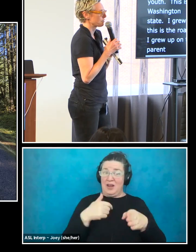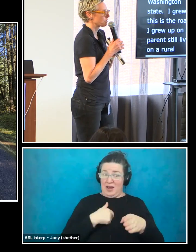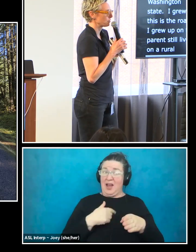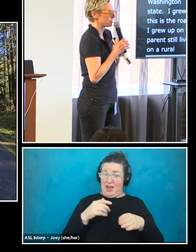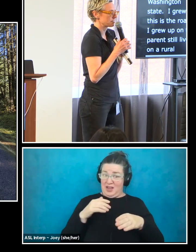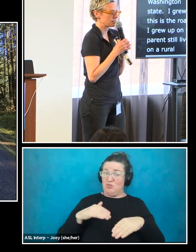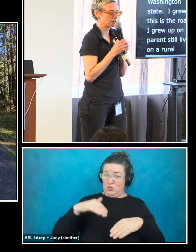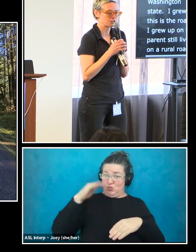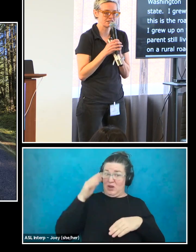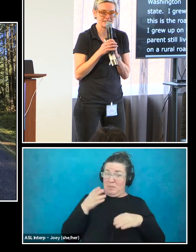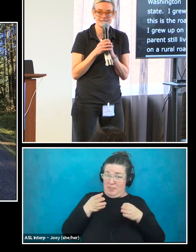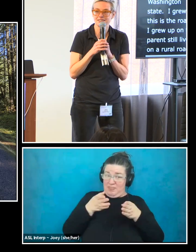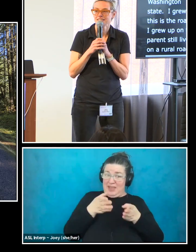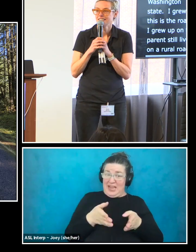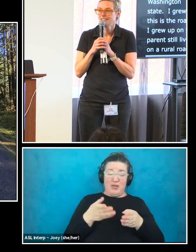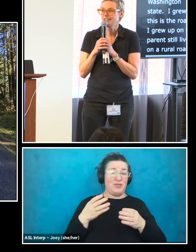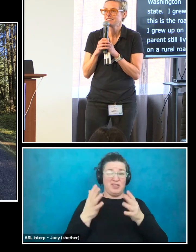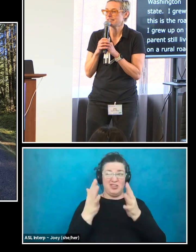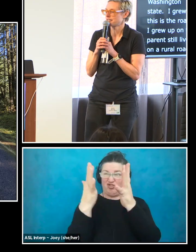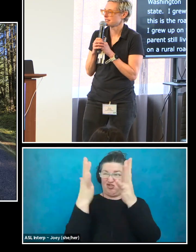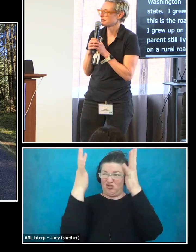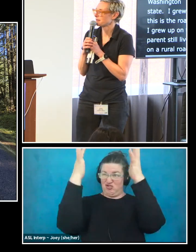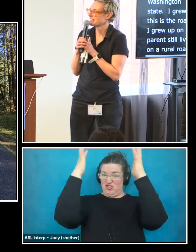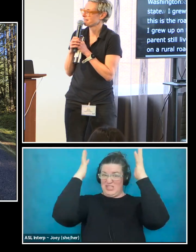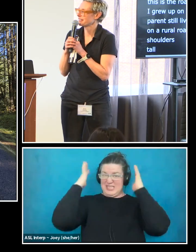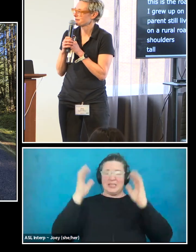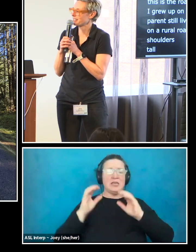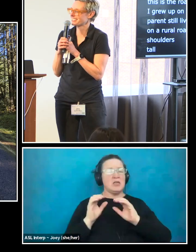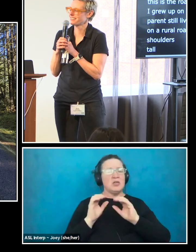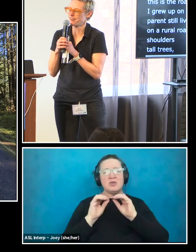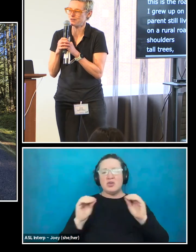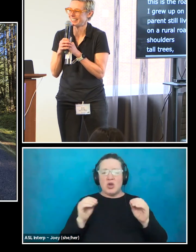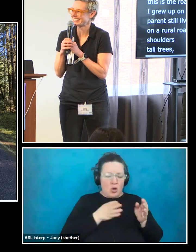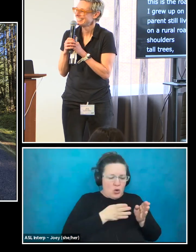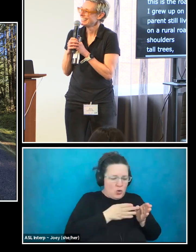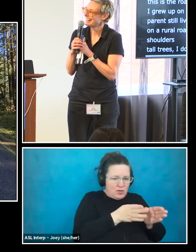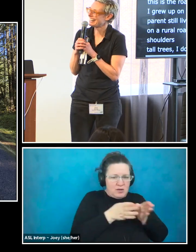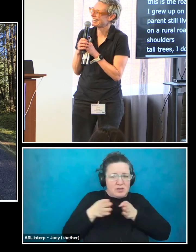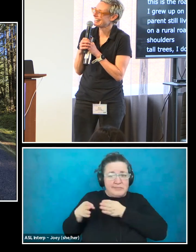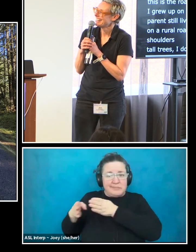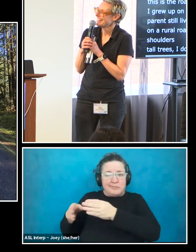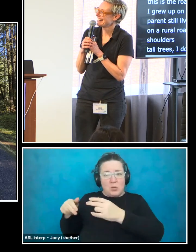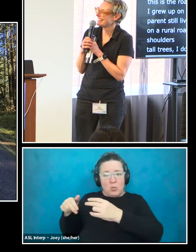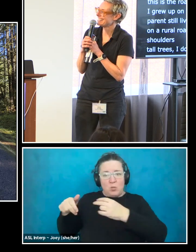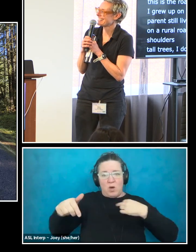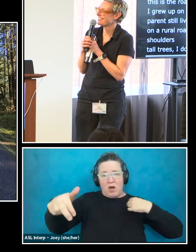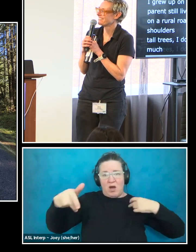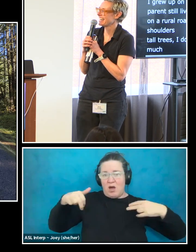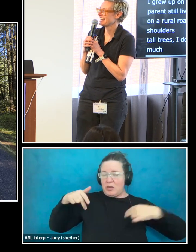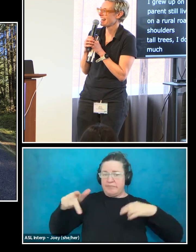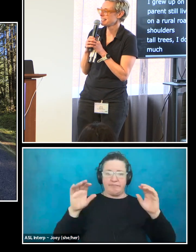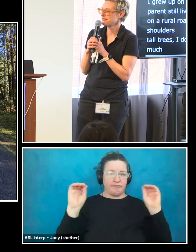no shoulders, tall trees. I don't like trees very much. I find them claustrophobic. Uh and um and I